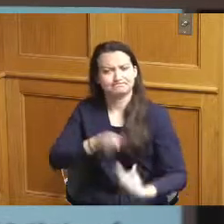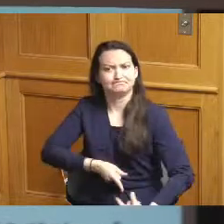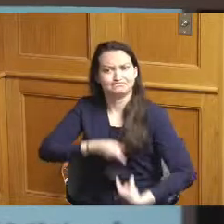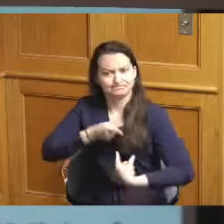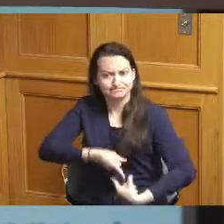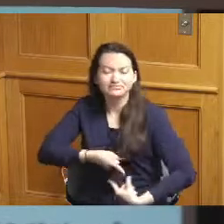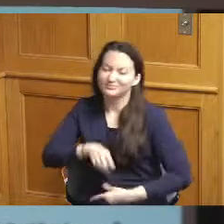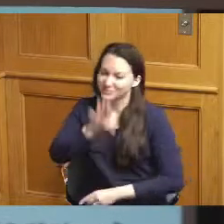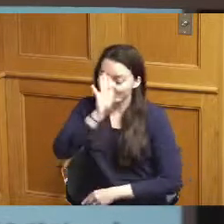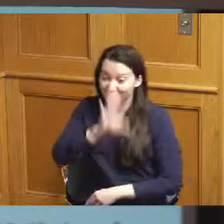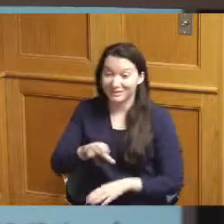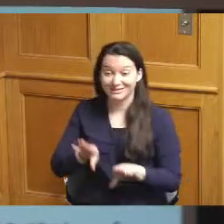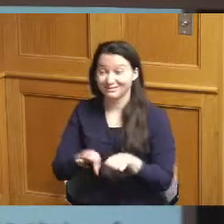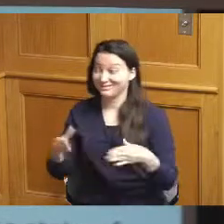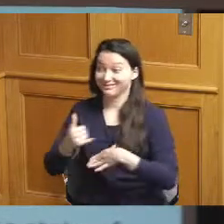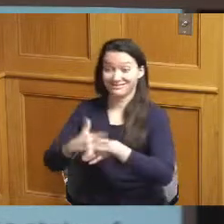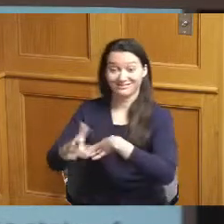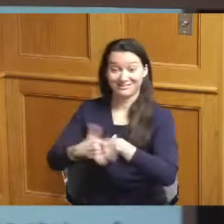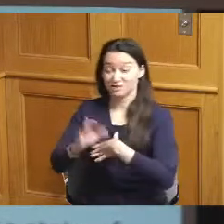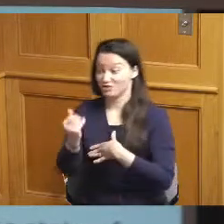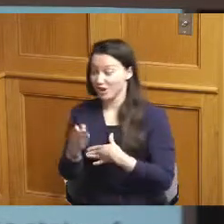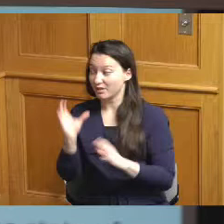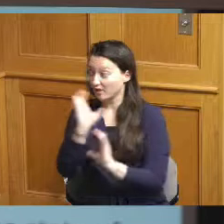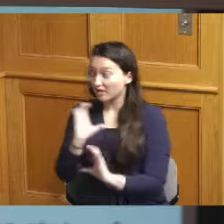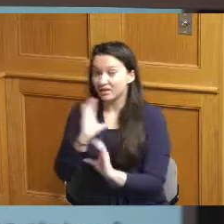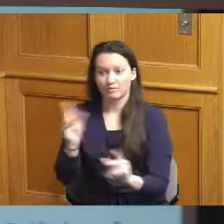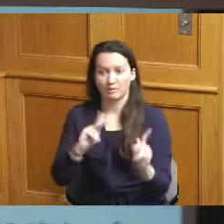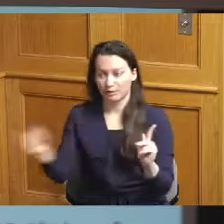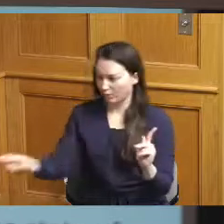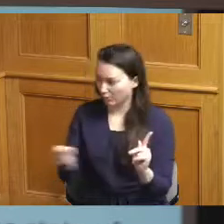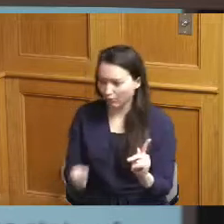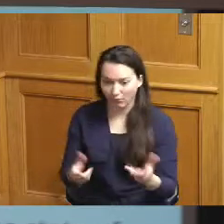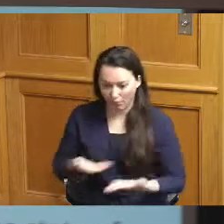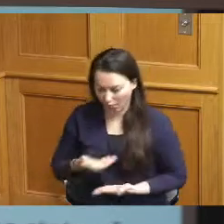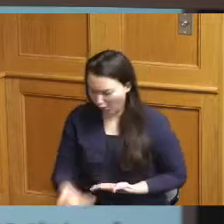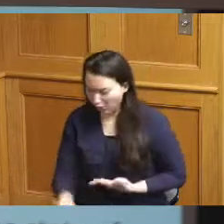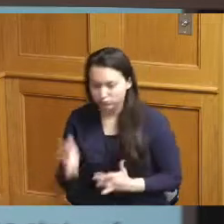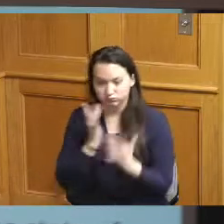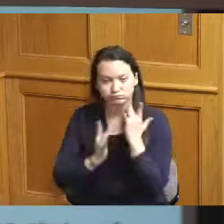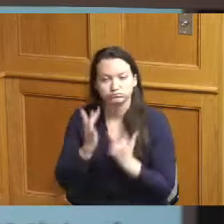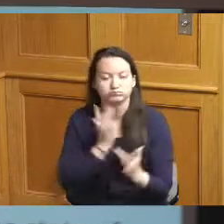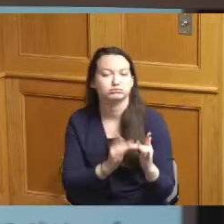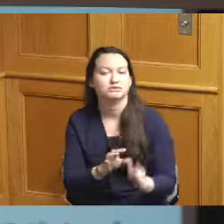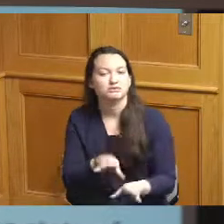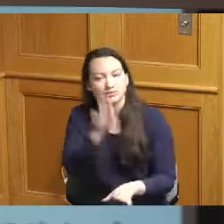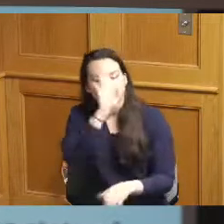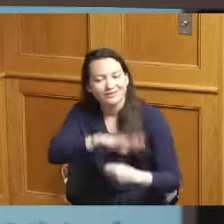even though they had open job positions finding people they also obviously during the pandemic